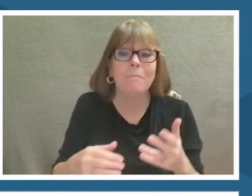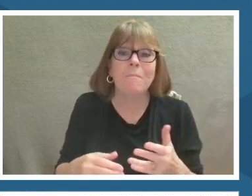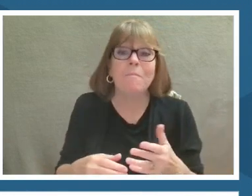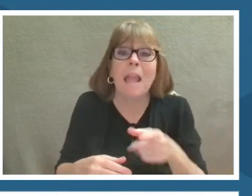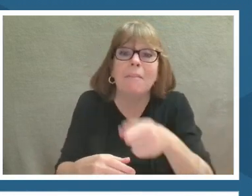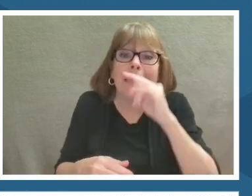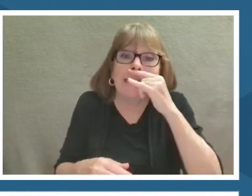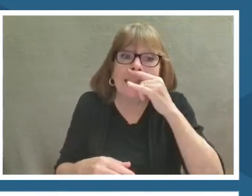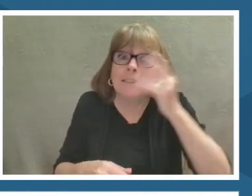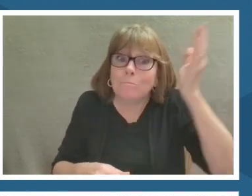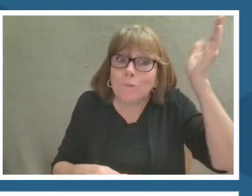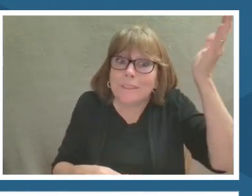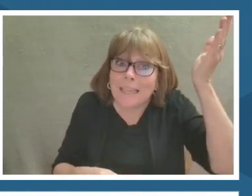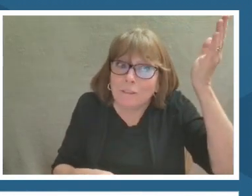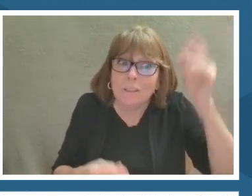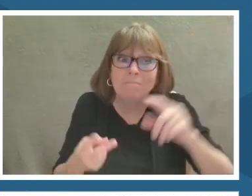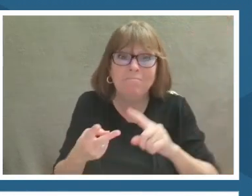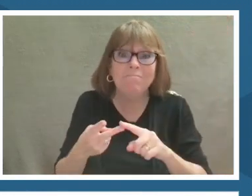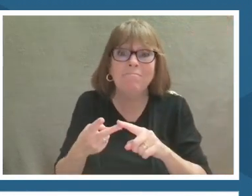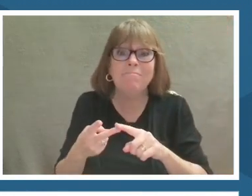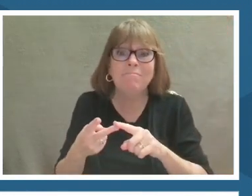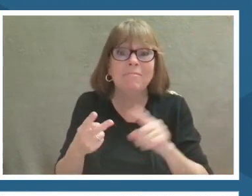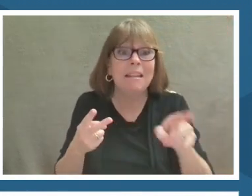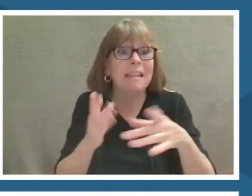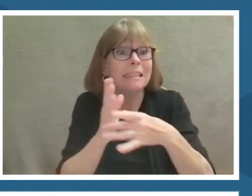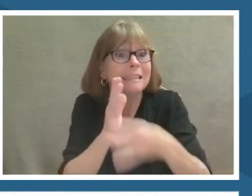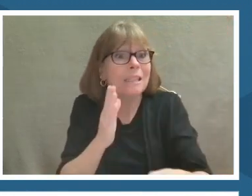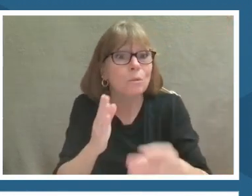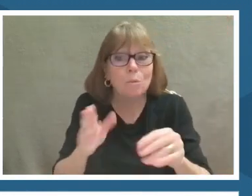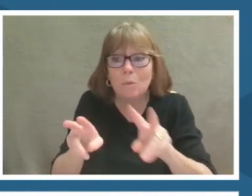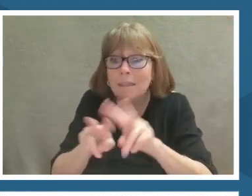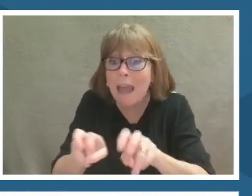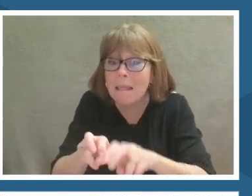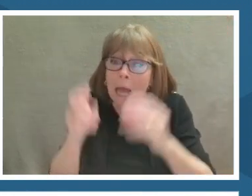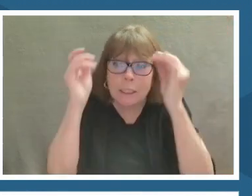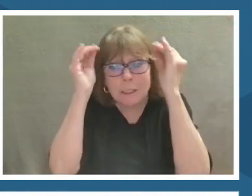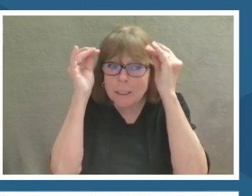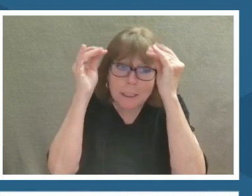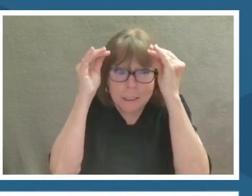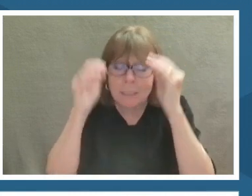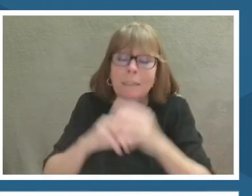analysis evaluation